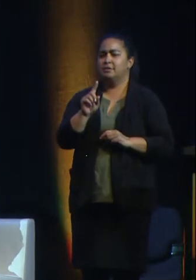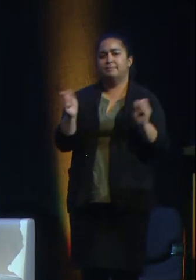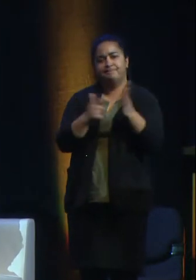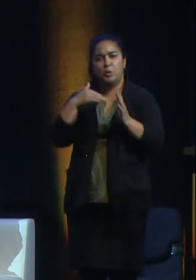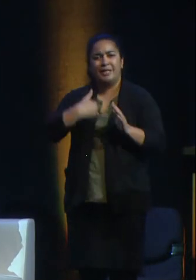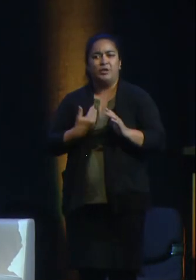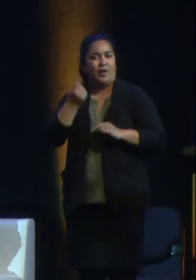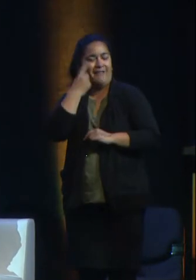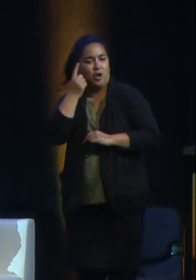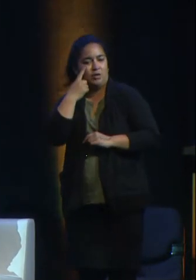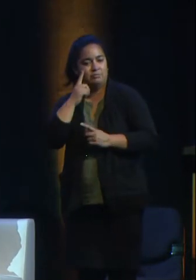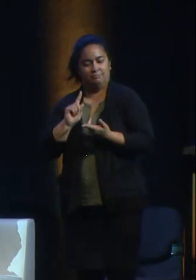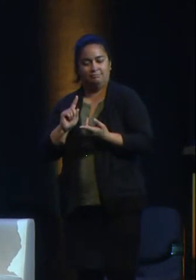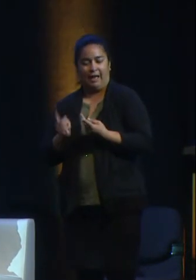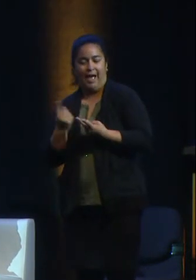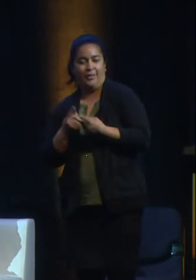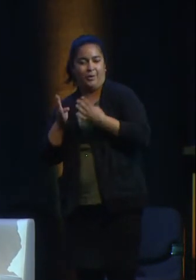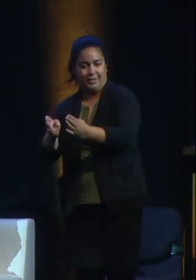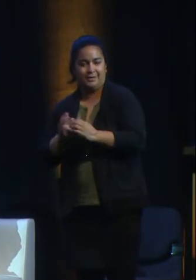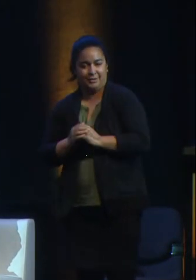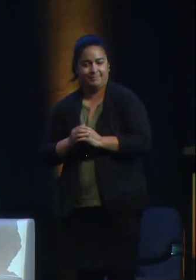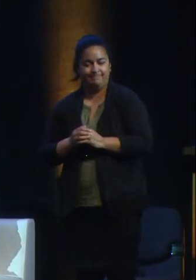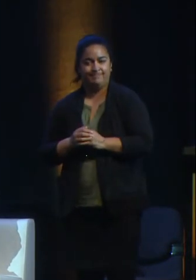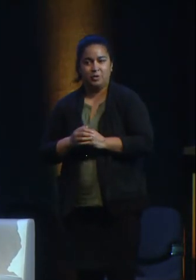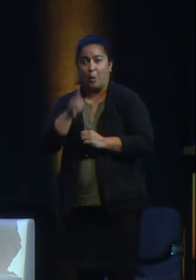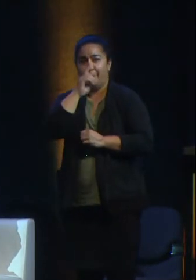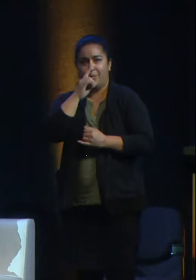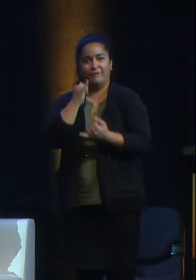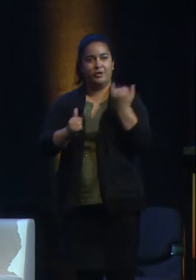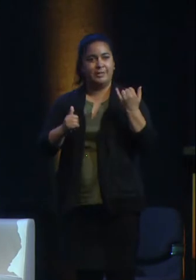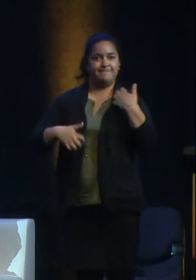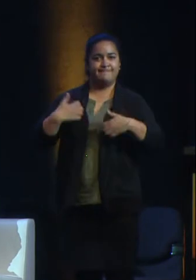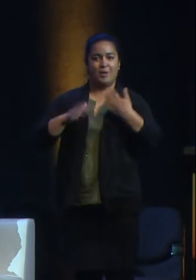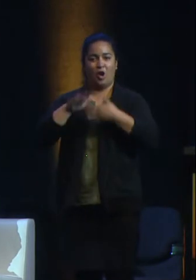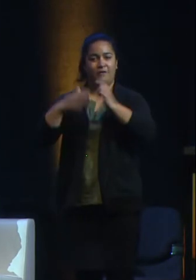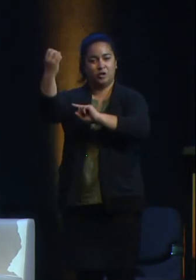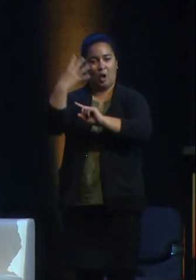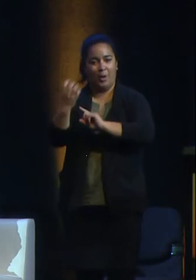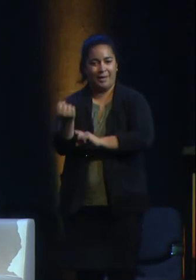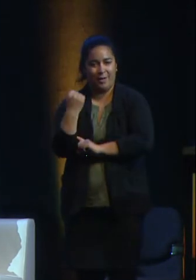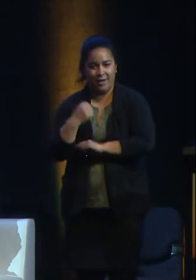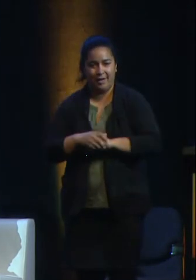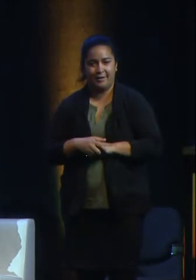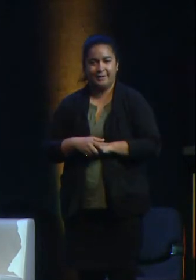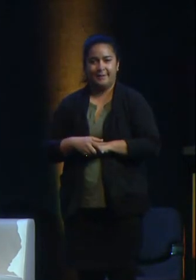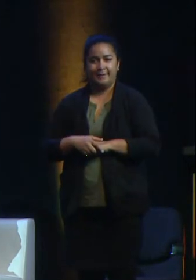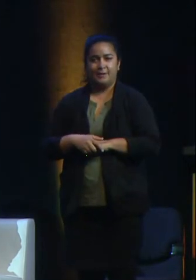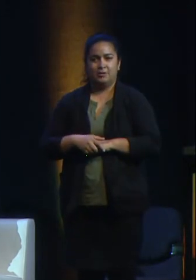alternative forms. People are very passionate about solar and we know PV, so photovoltaic